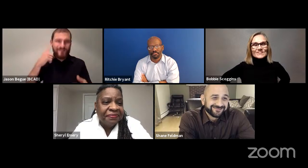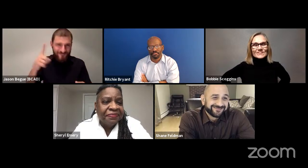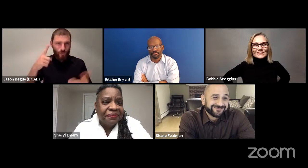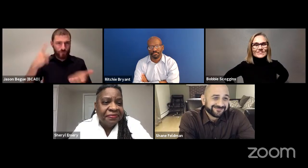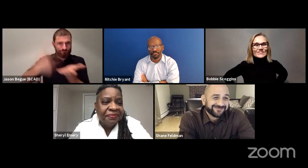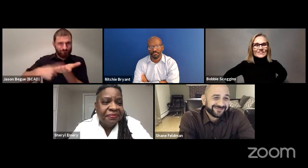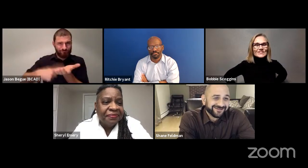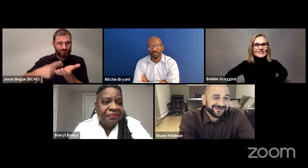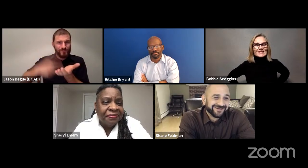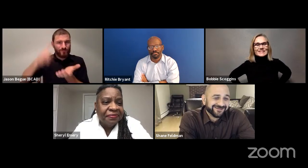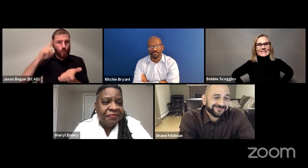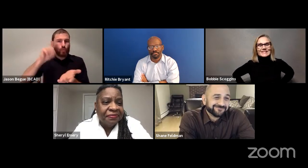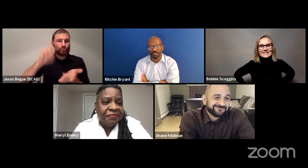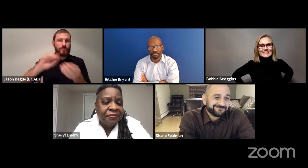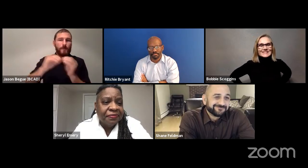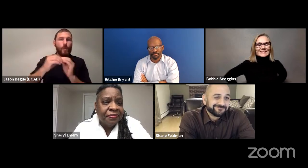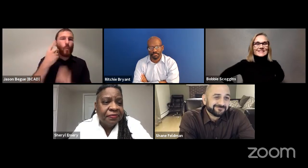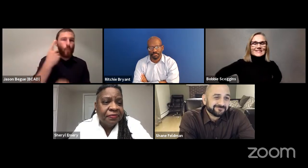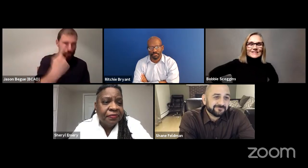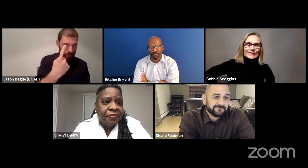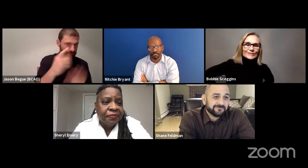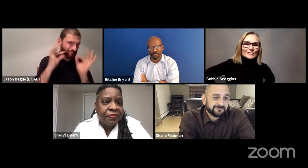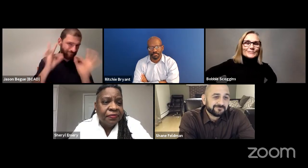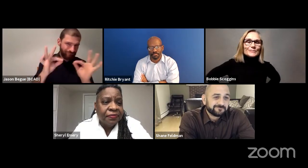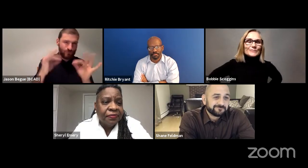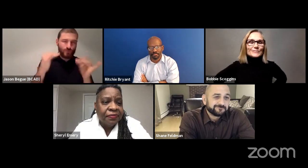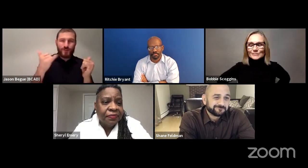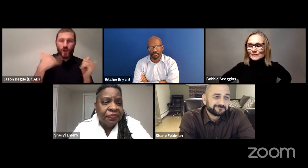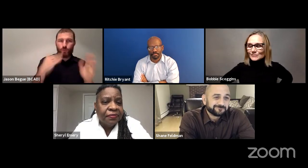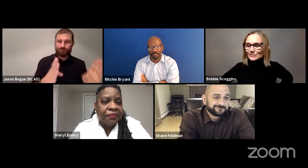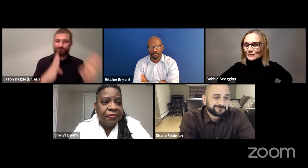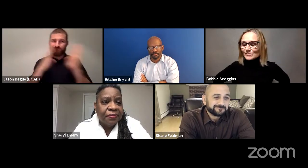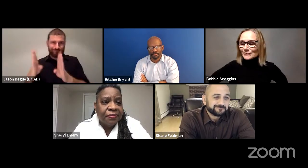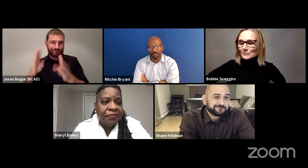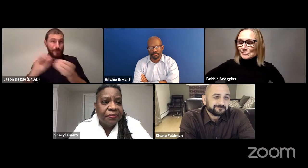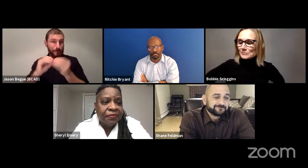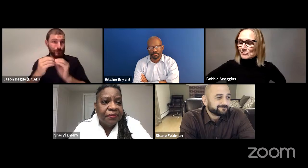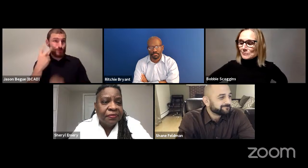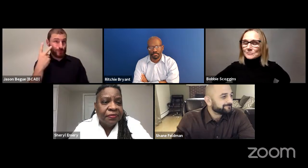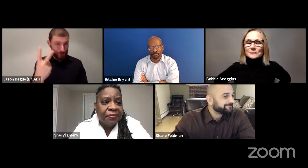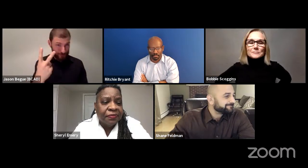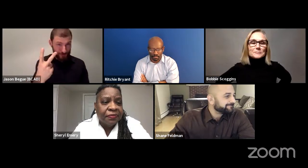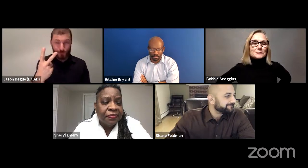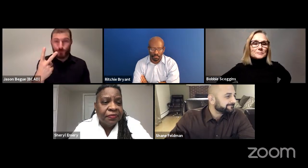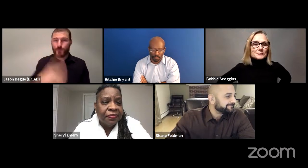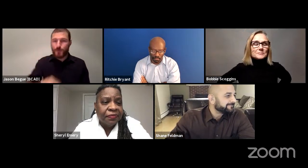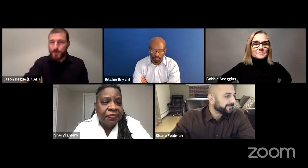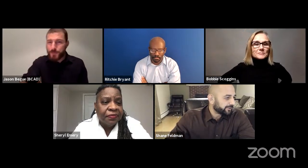Thank you for the rich discussion for question number one. Now we're going to